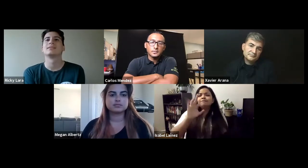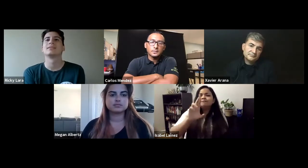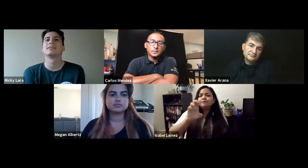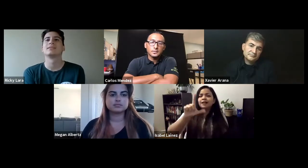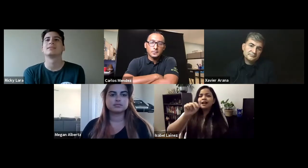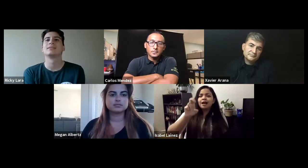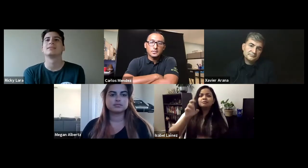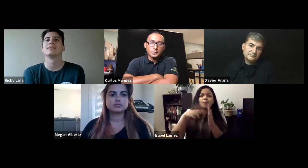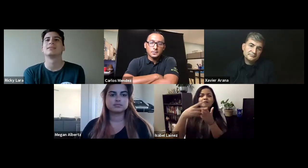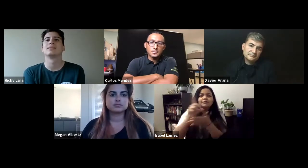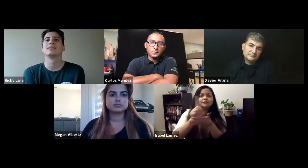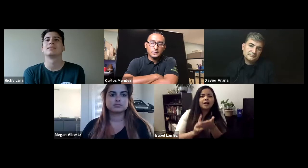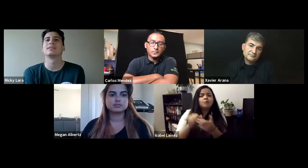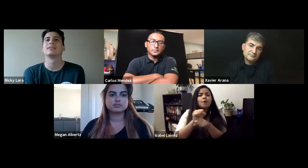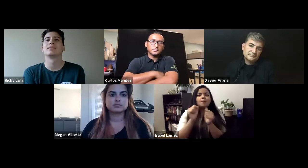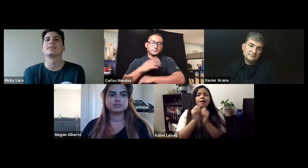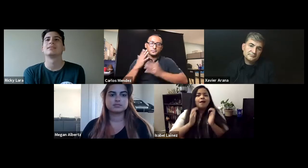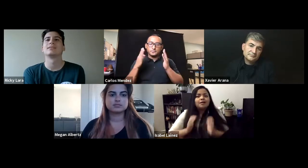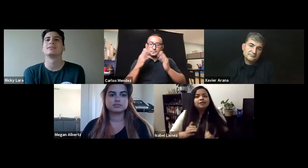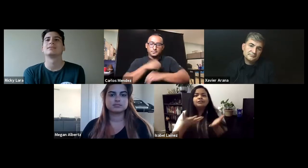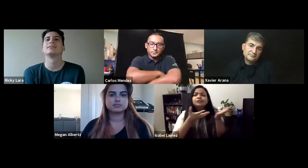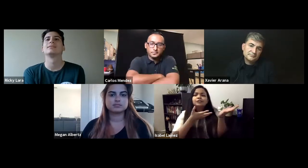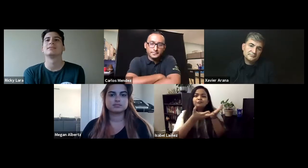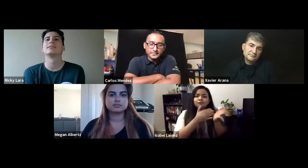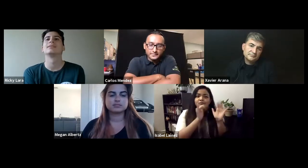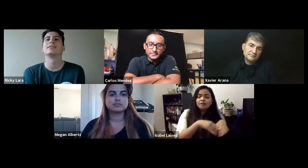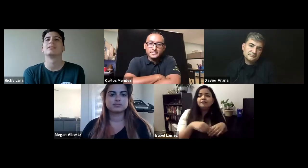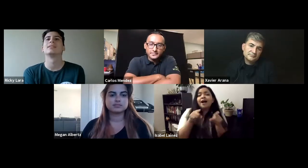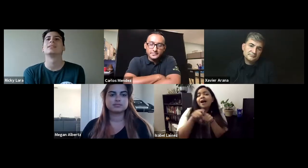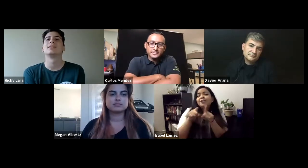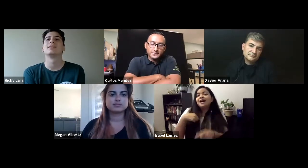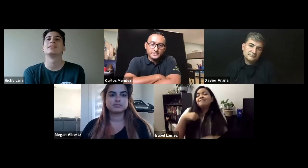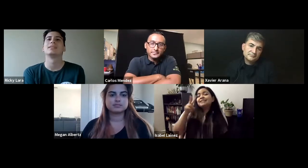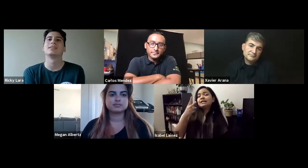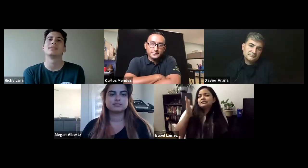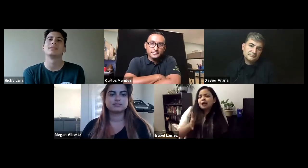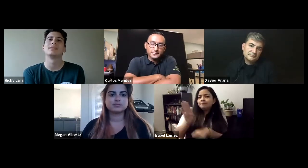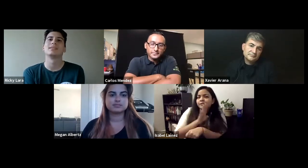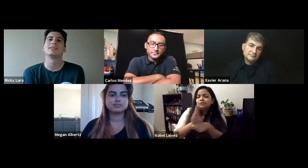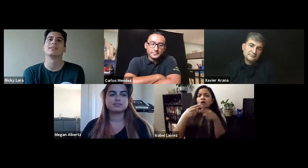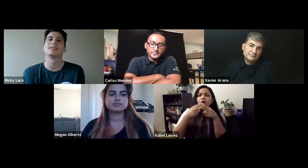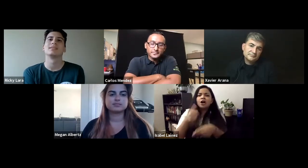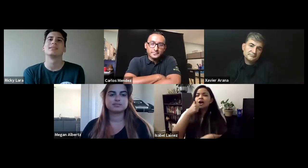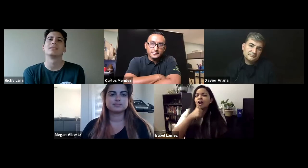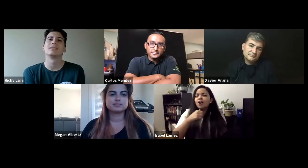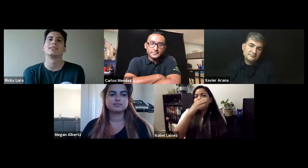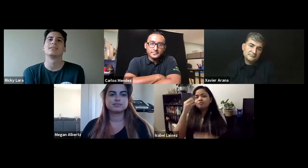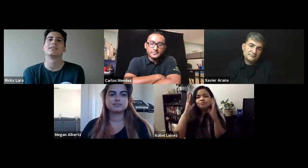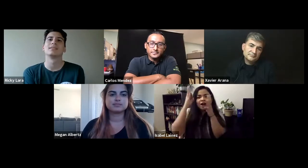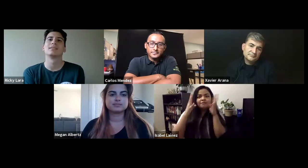Um...and right now, I'm a freelance graphic designer, working with customers all the time,